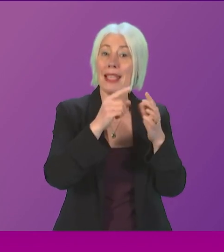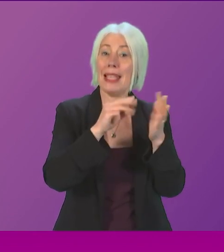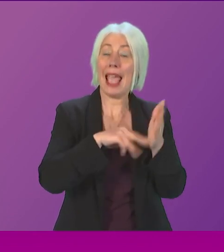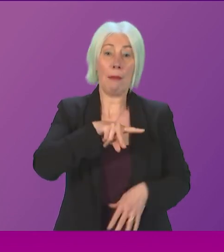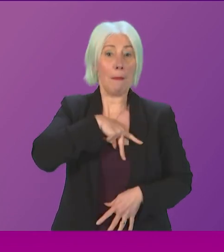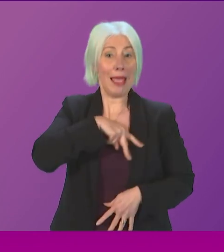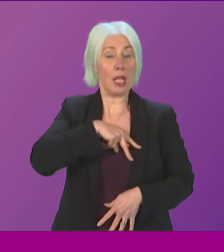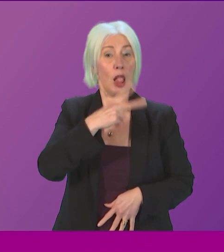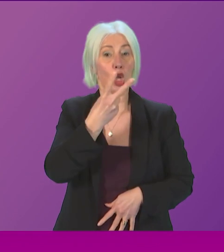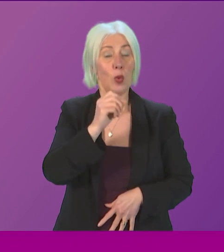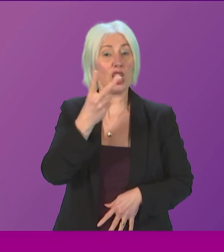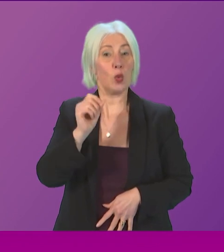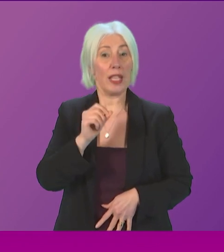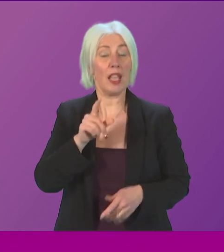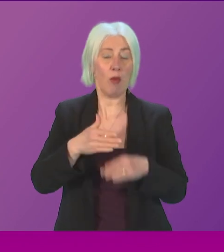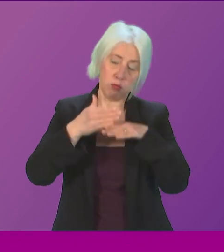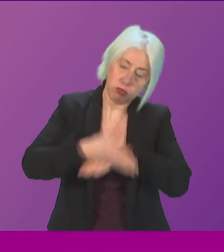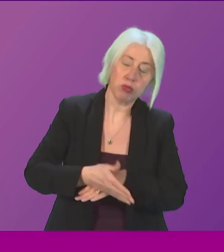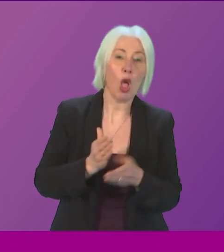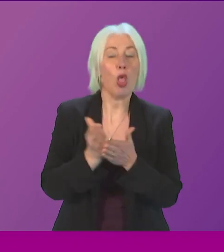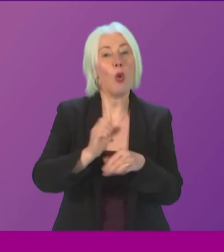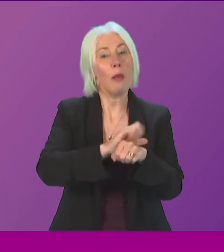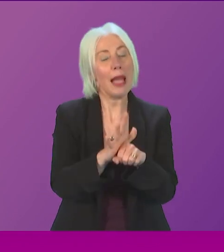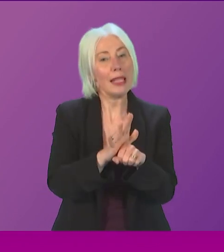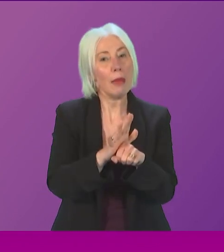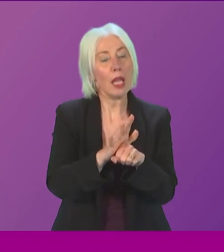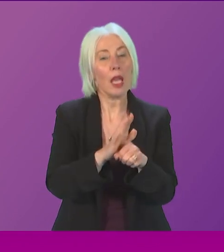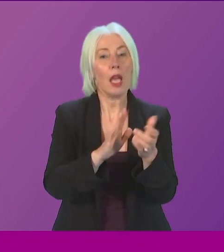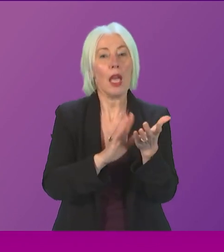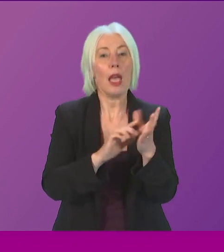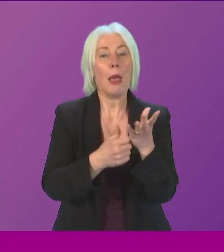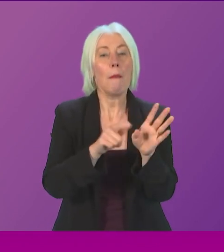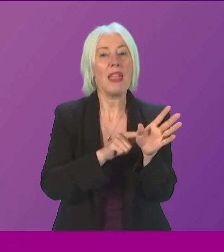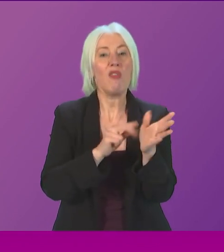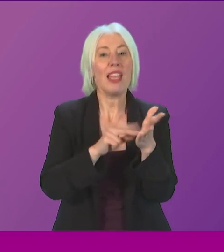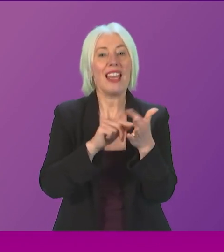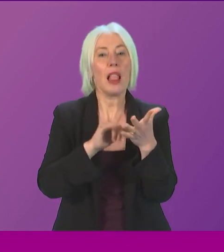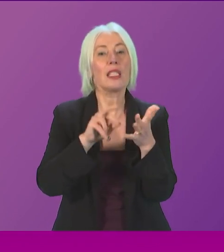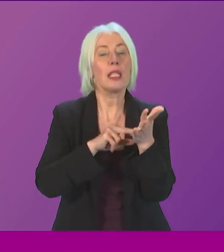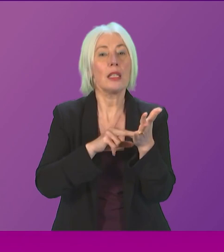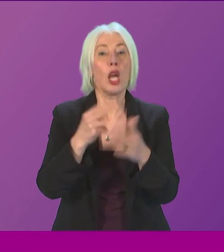work during the pandemic, and Mary Nelson from Forres, who received her award in 2021